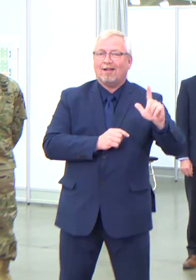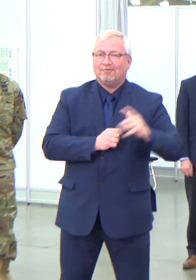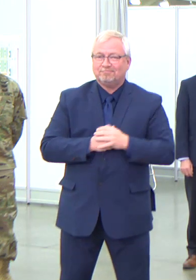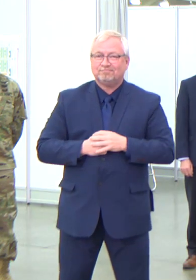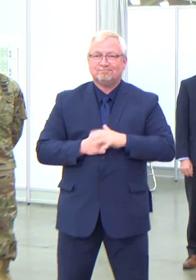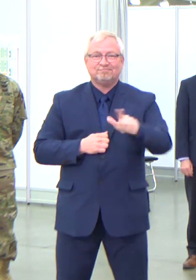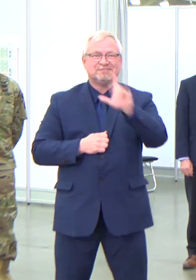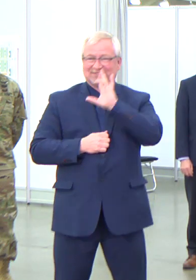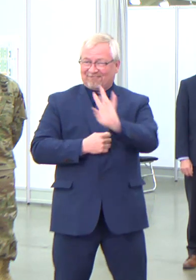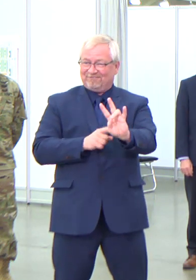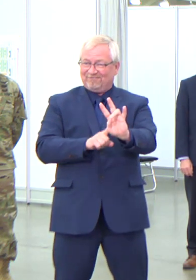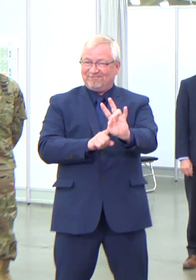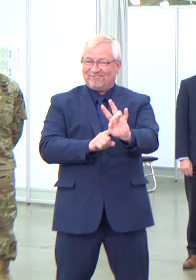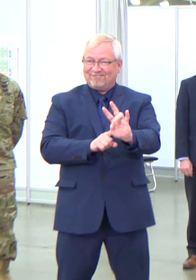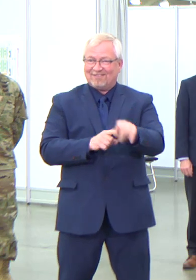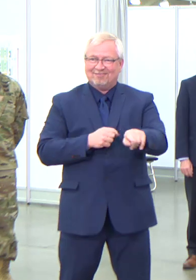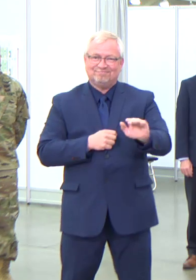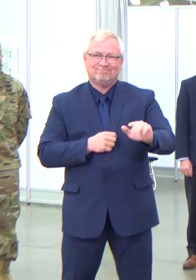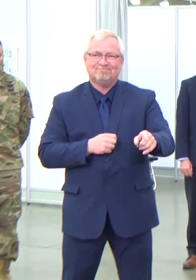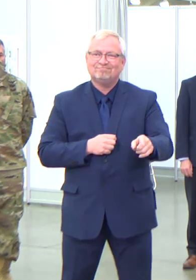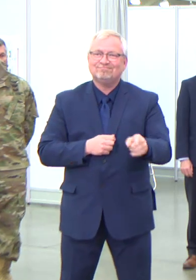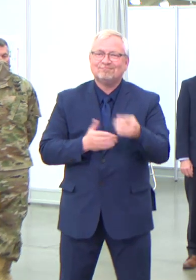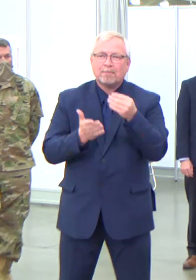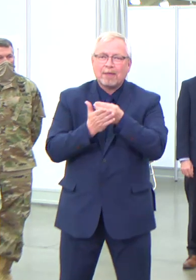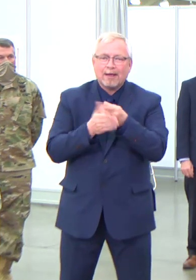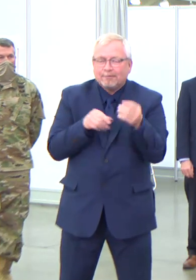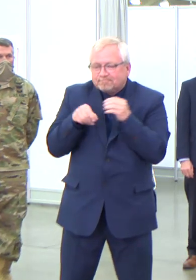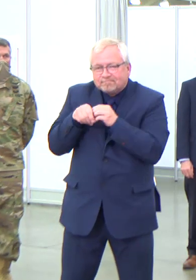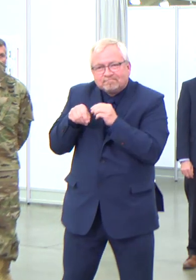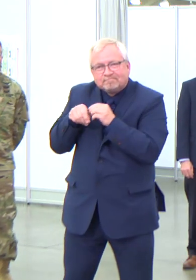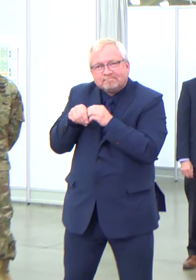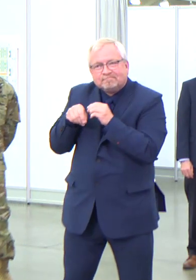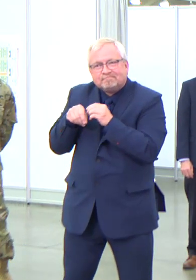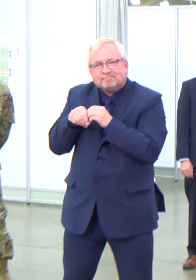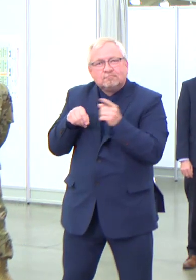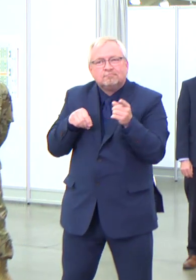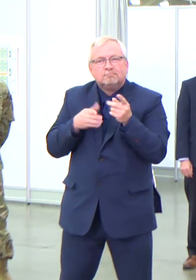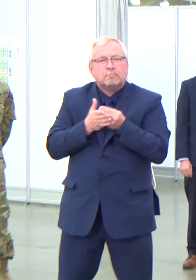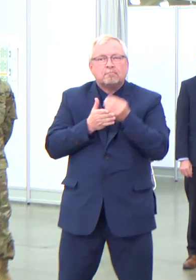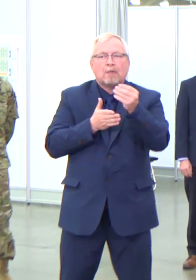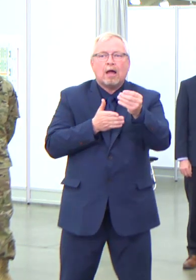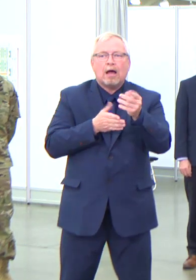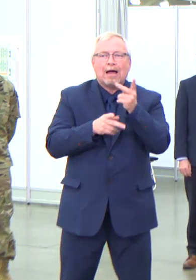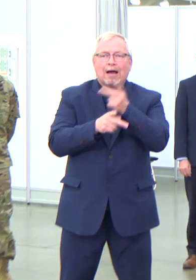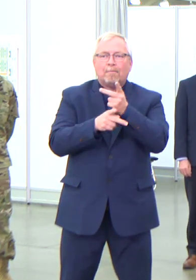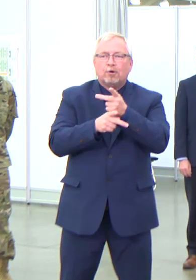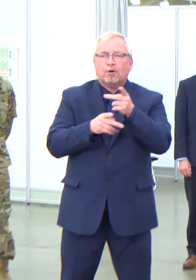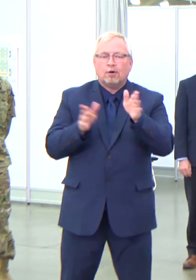in Gaithersburg who used his savings to buy care packs for the elderly and to start a community pantry.